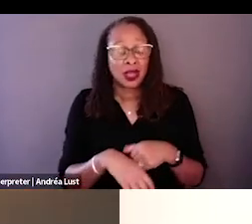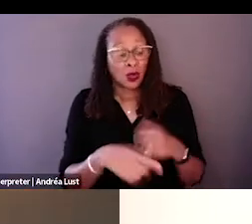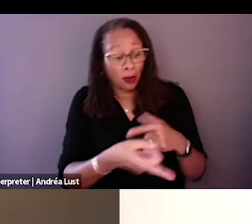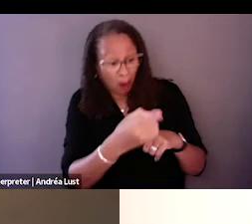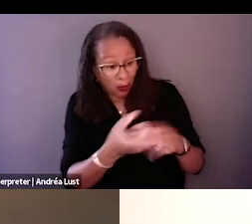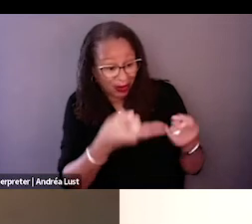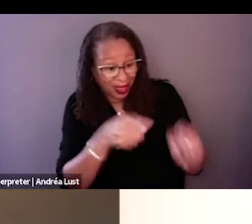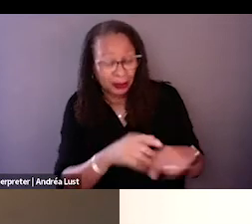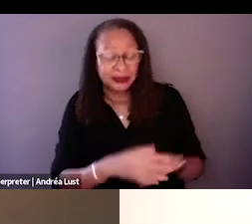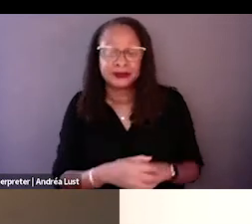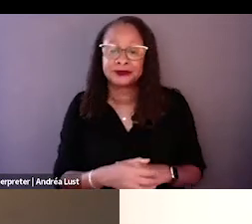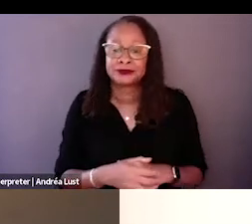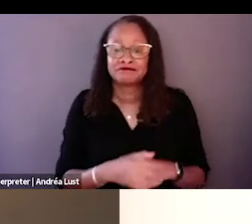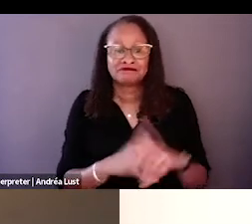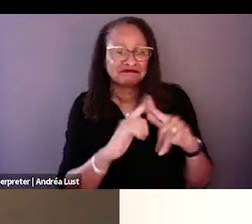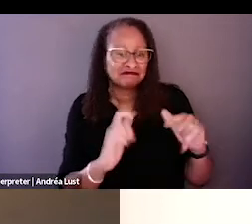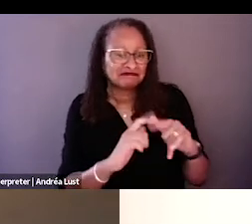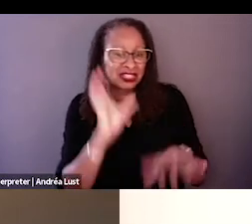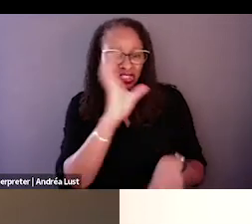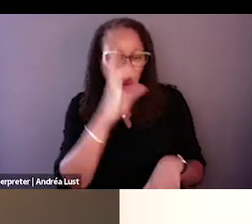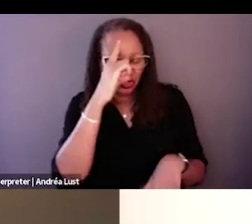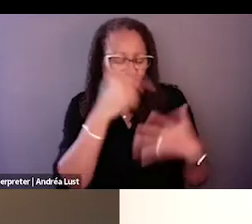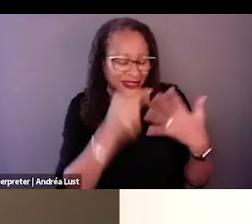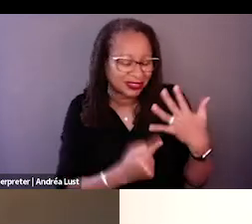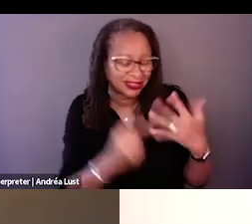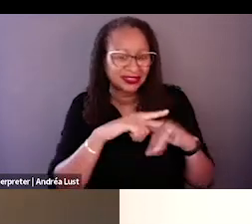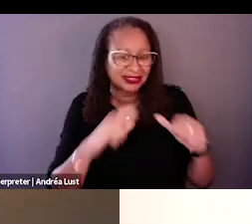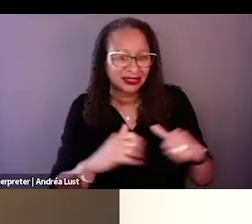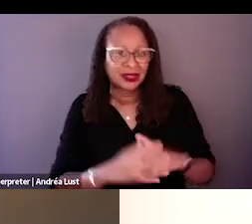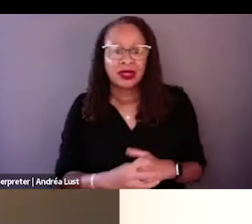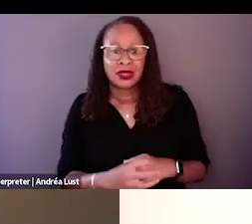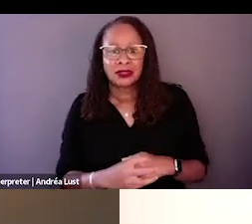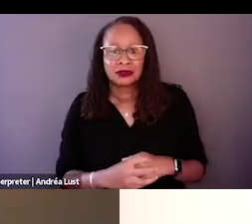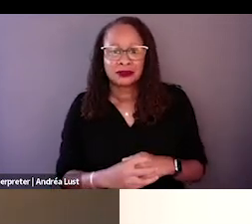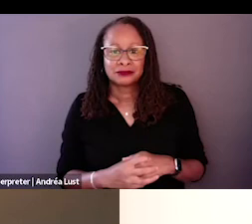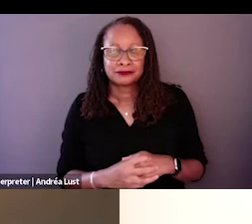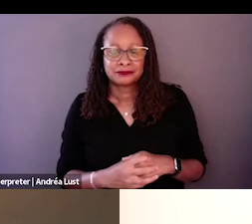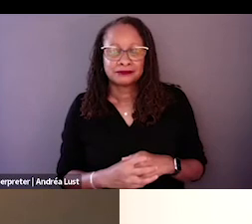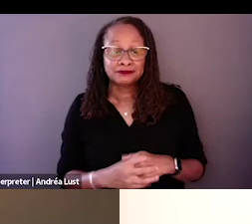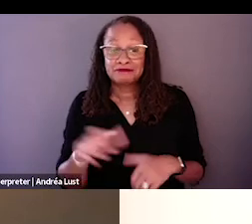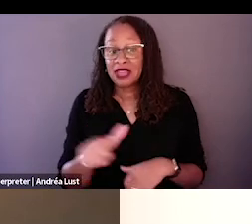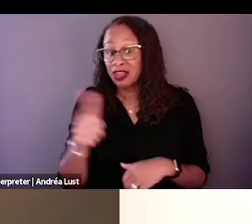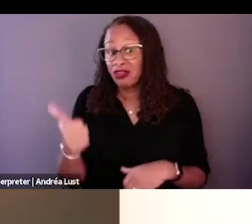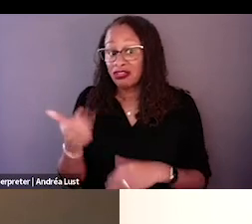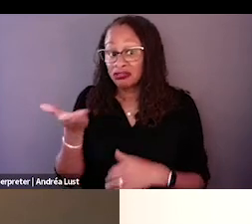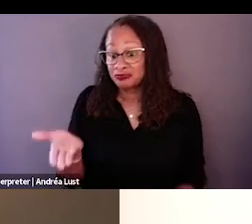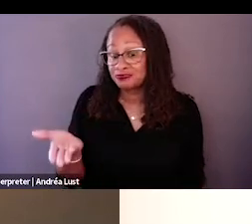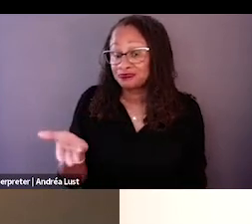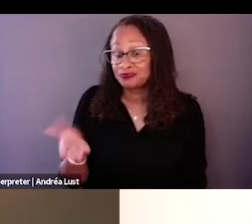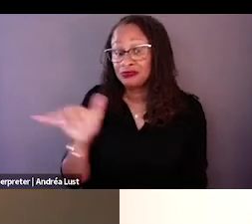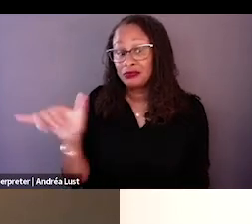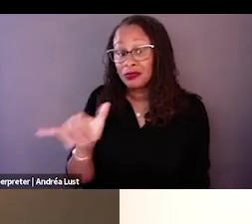For our Budding filmmakers, documentary filmmakers in the audience, was this an expensive project?